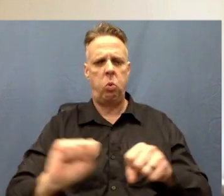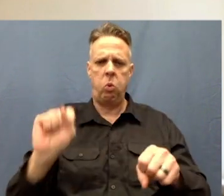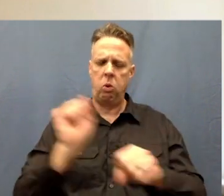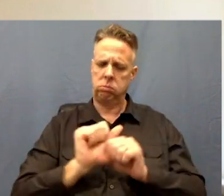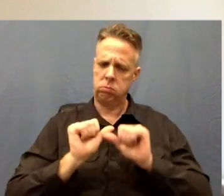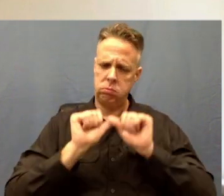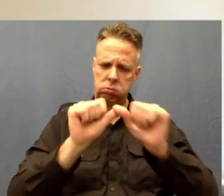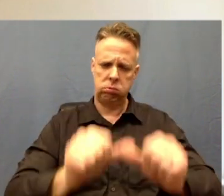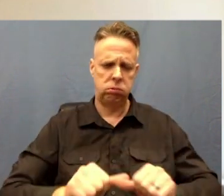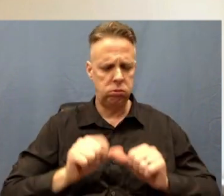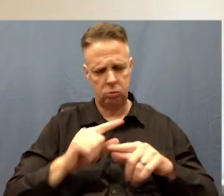REALITY. AND TO GET RELIEF TO THOSE WHO